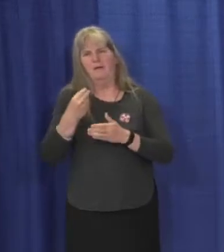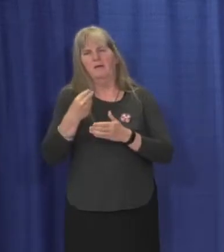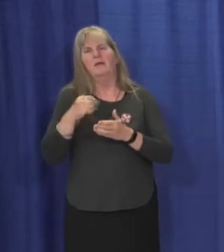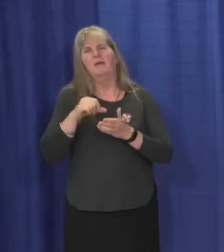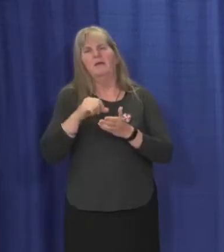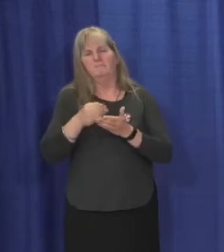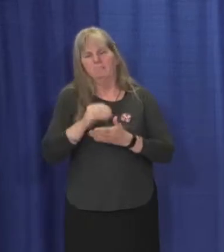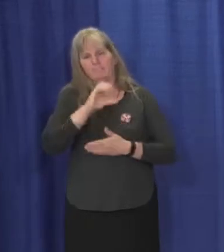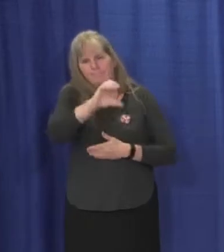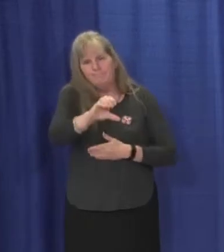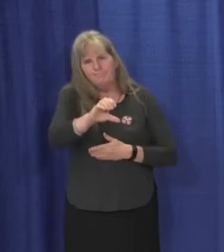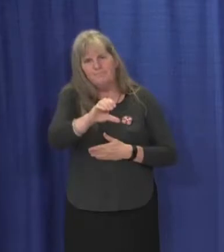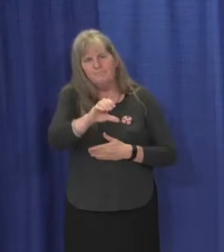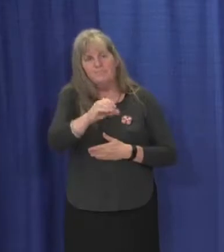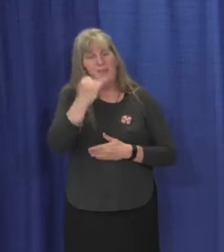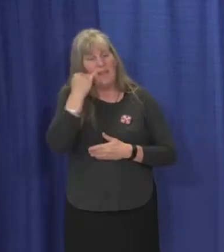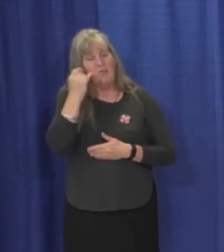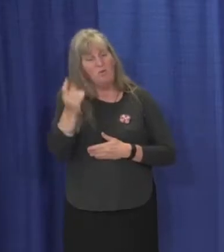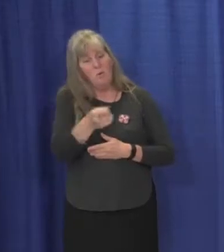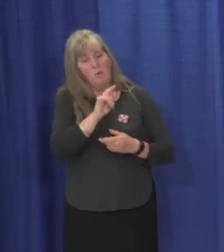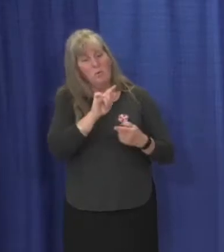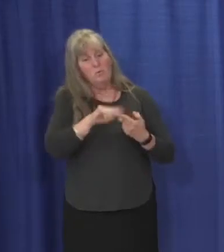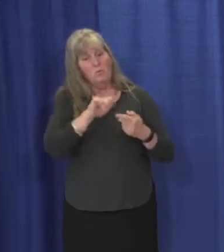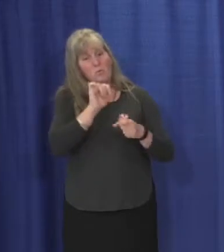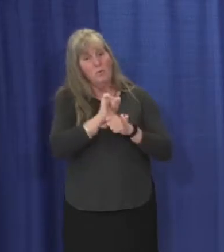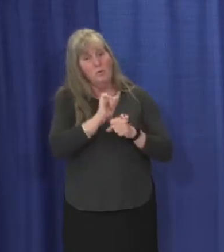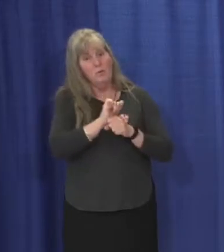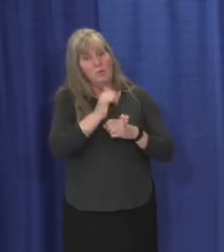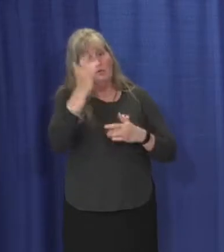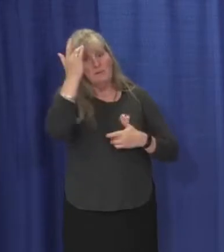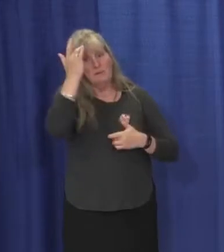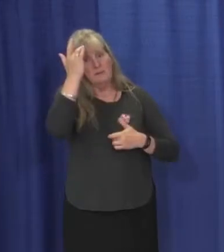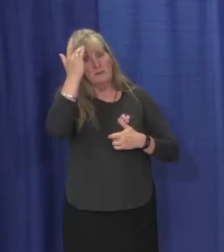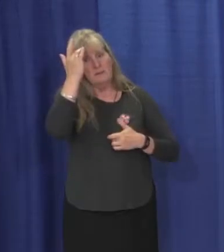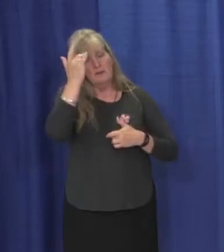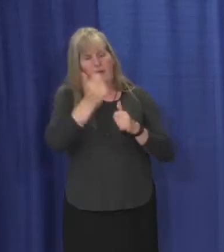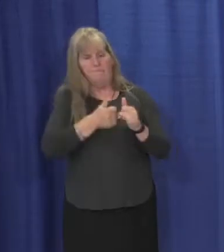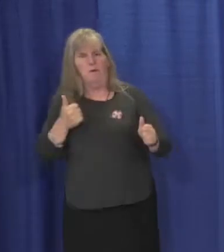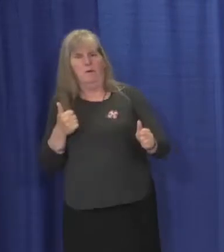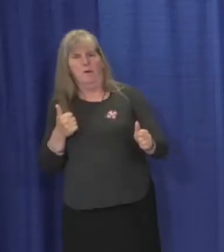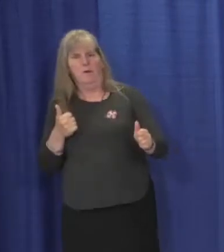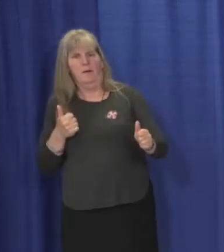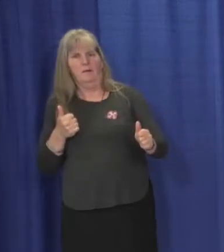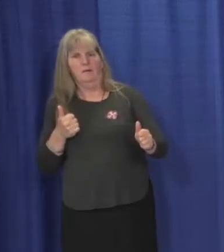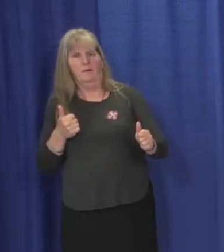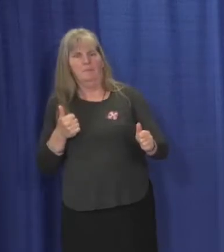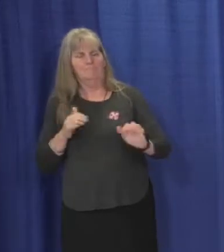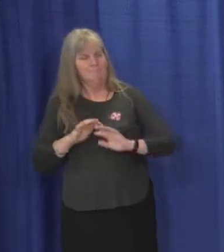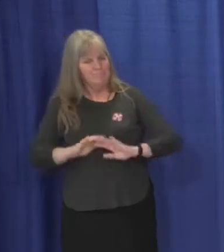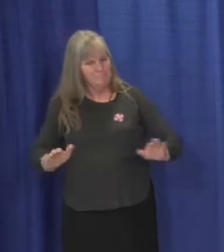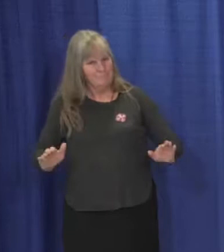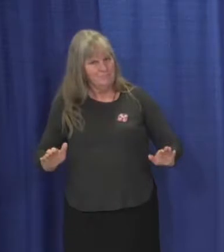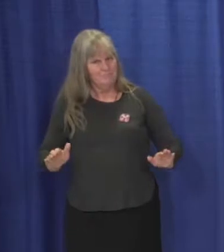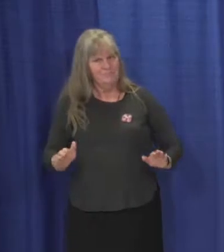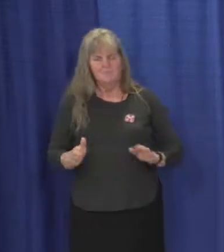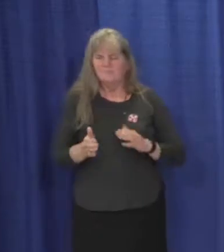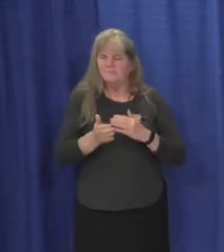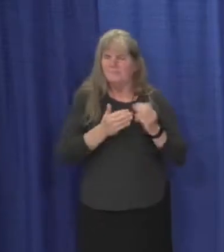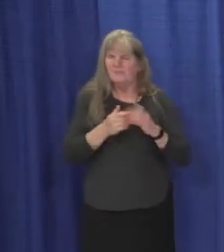should be used. Going to work sick can be avoided. Please avoid going to work even